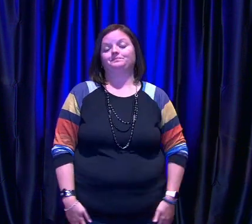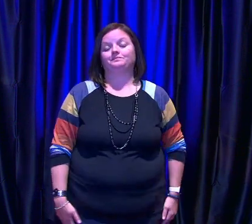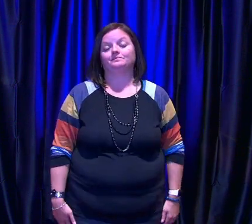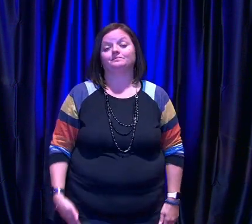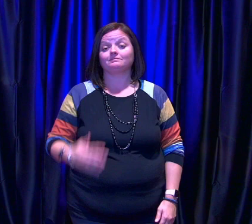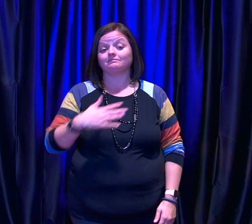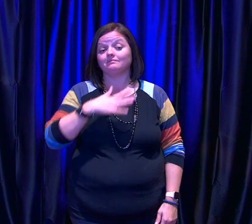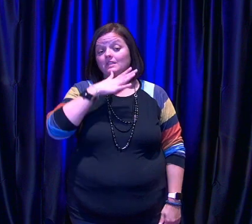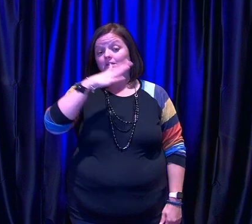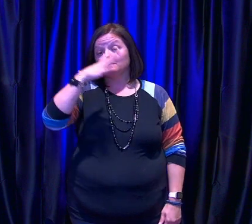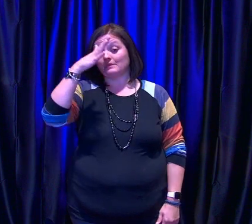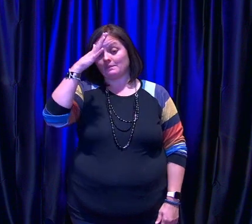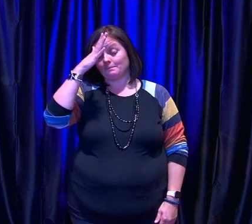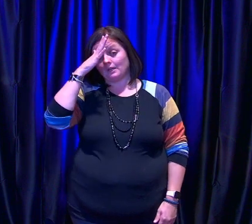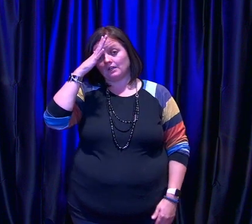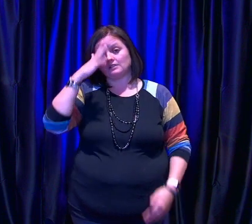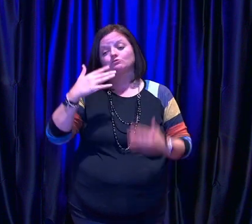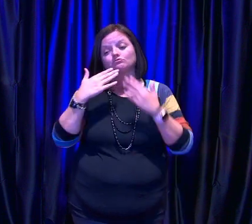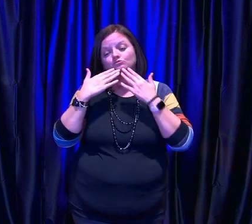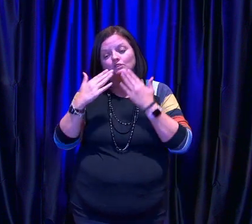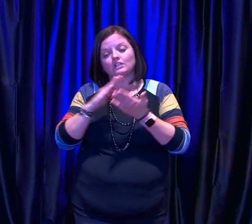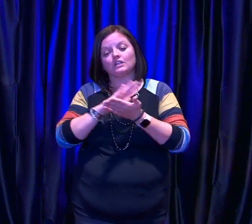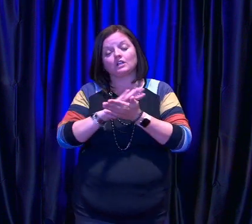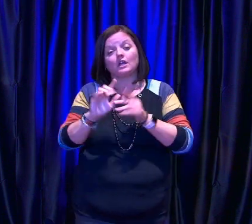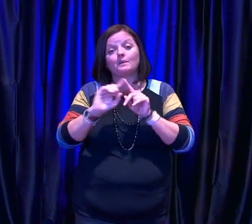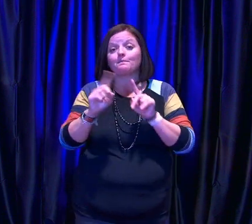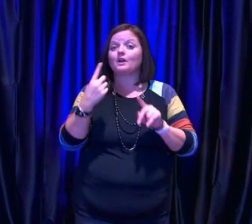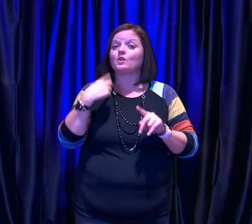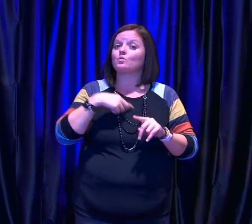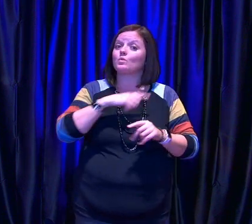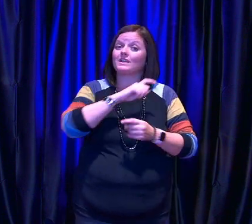parents were gracious and kind but we certainly